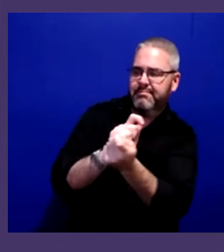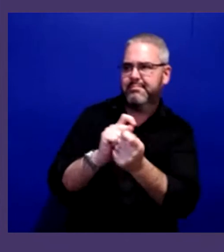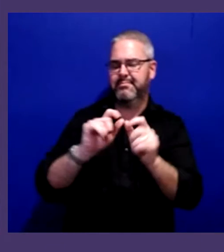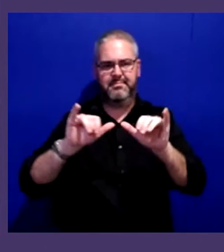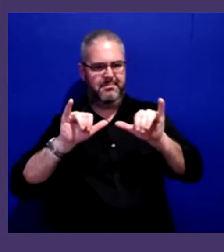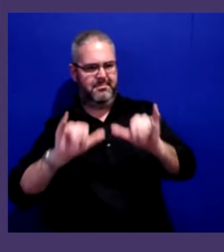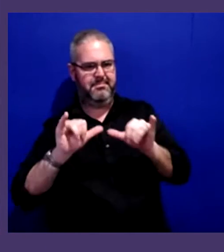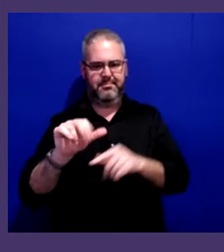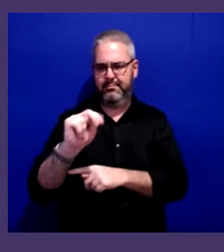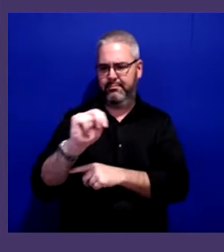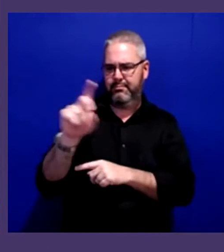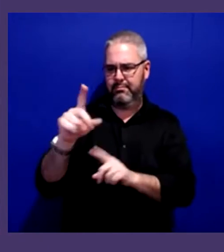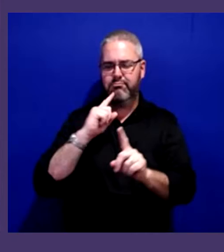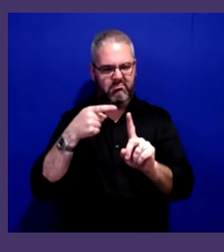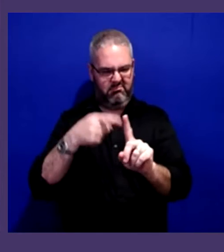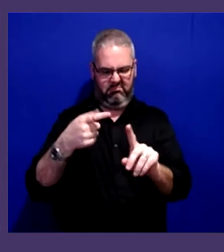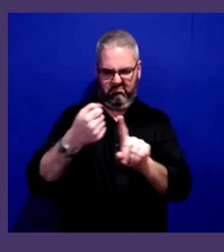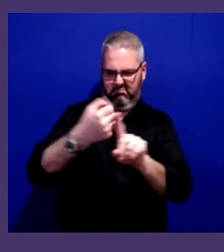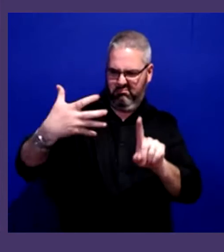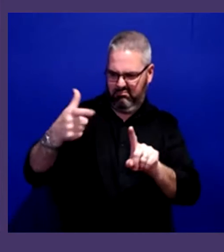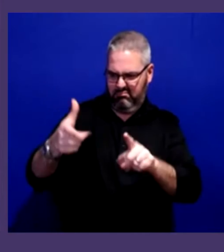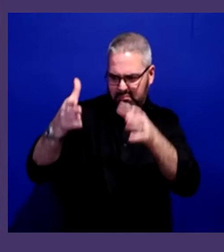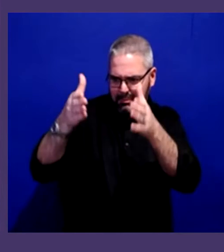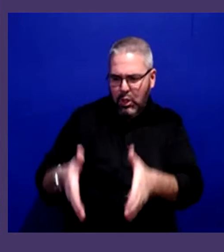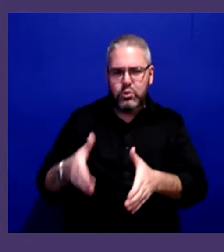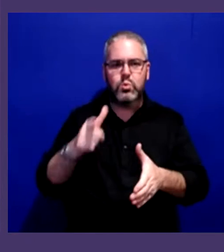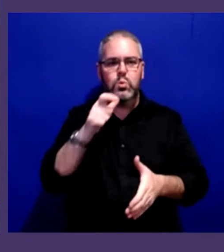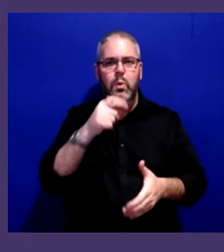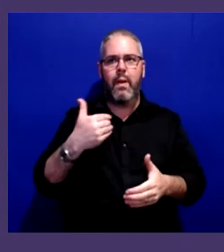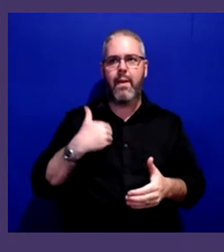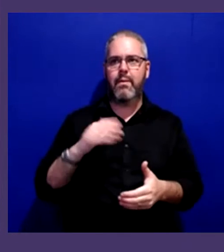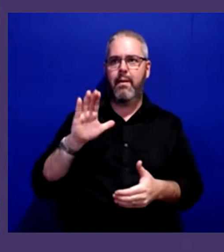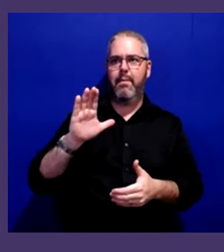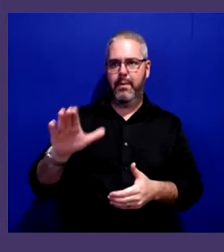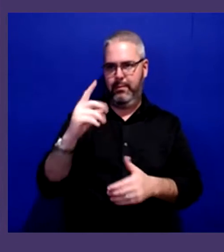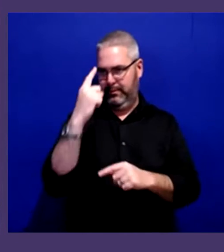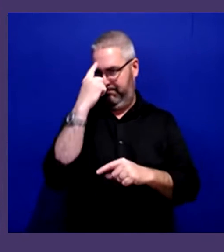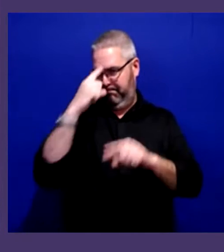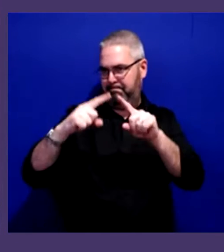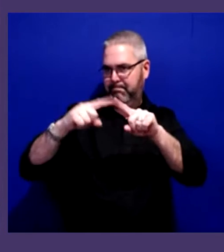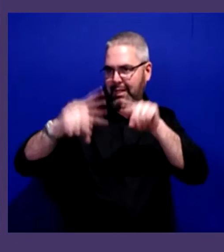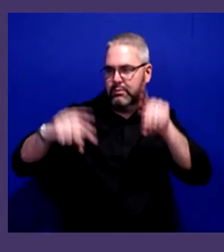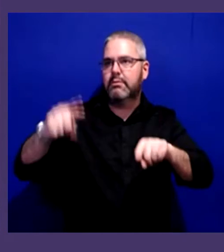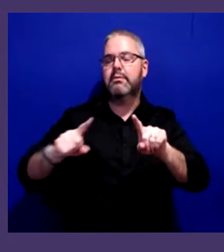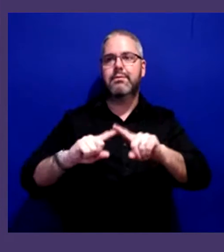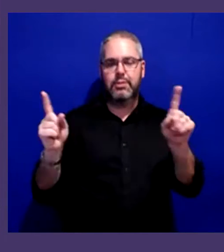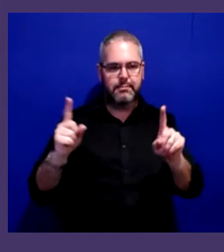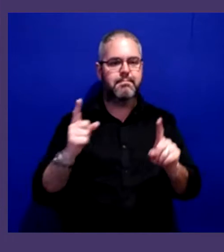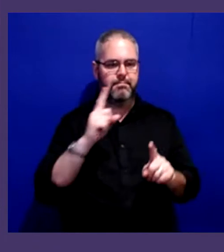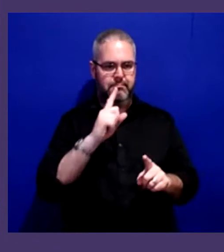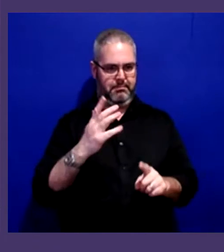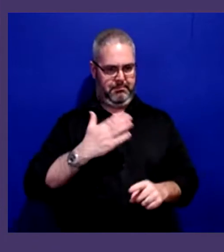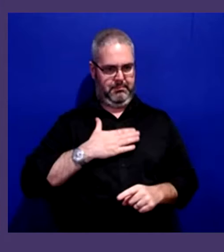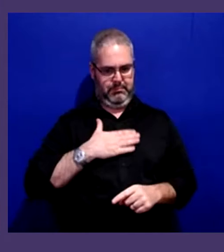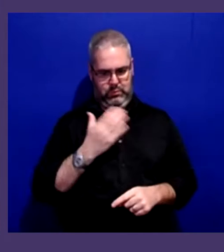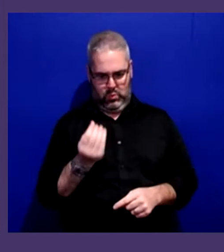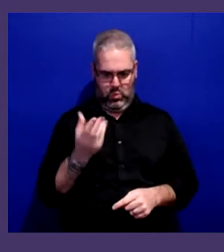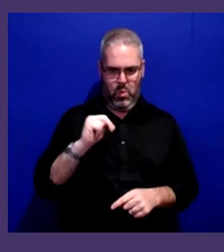an individual that has an inherent cognitive variation, hardwired, permanent variation such as